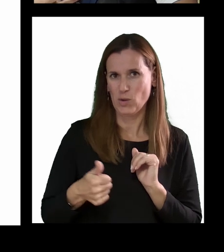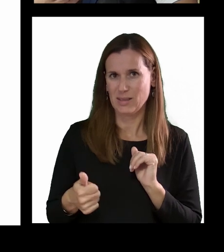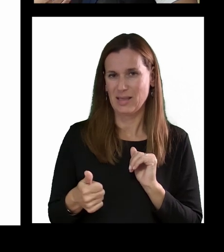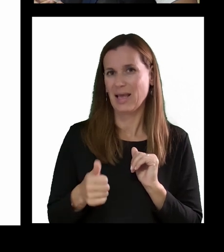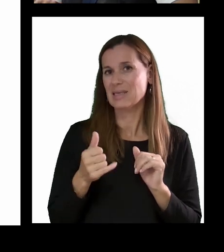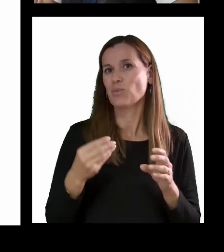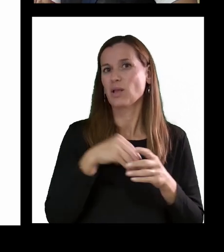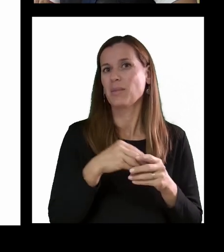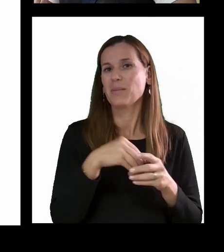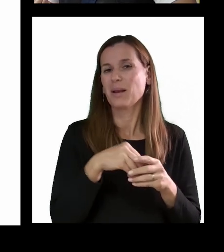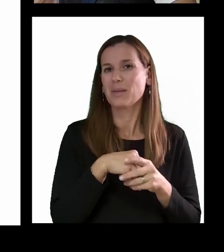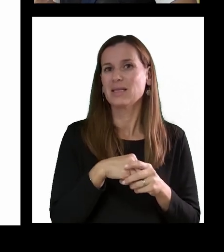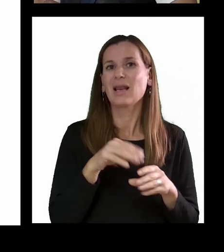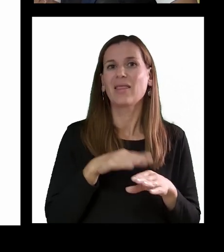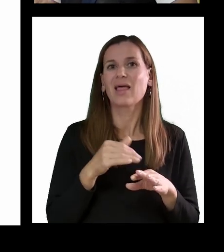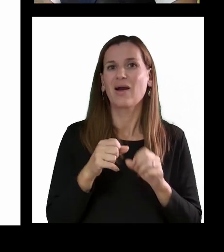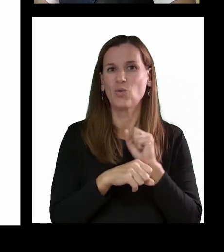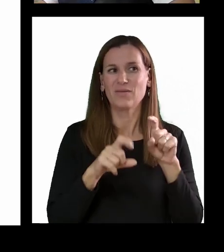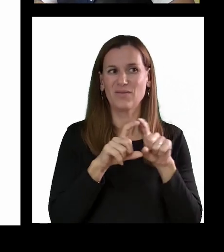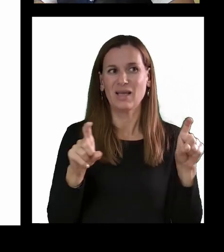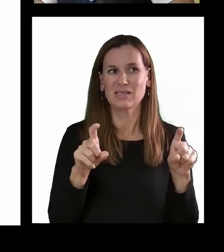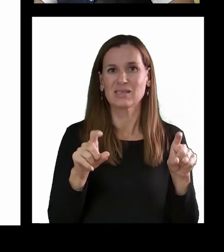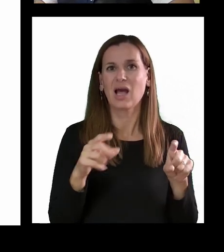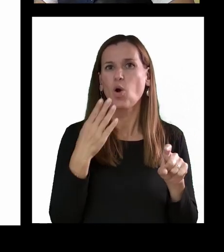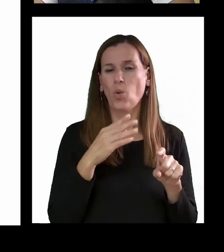the University of Huelva in the Faculty of Business